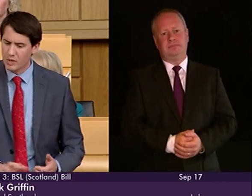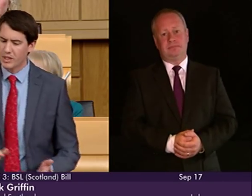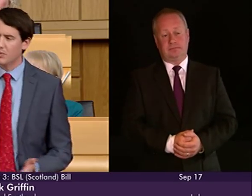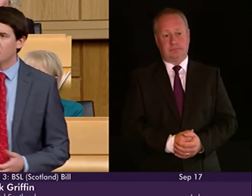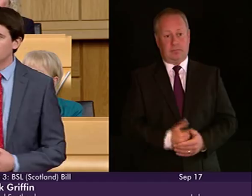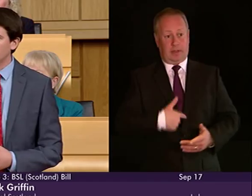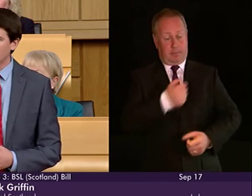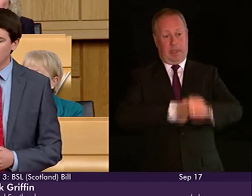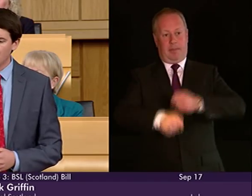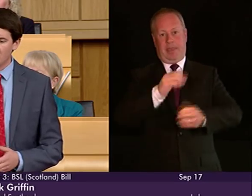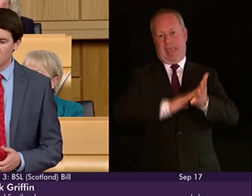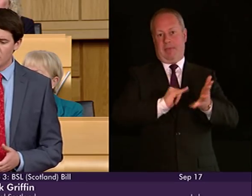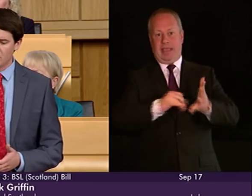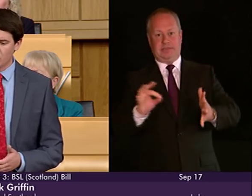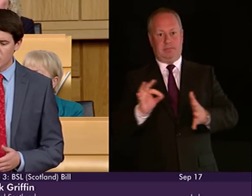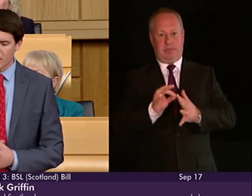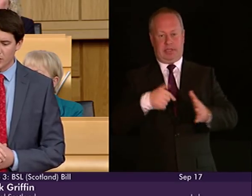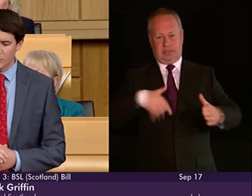impairment. When I became an MSP, I joined the cross-party